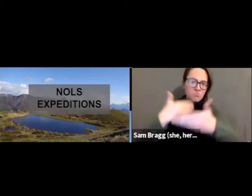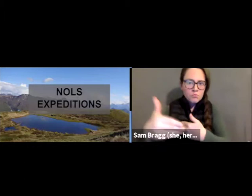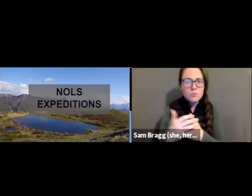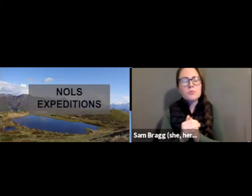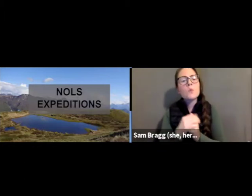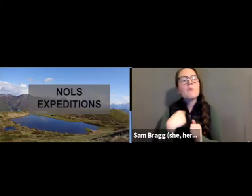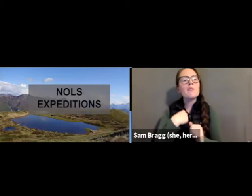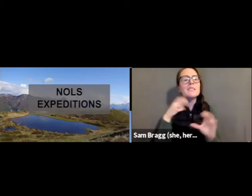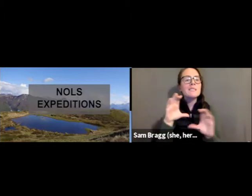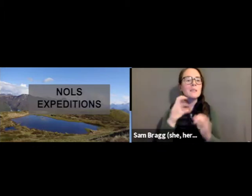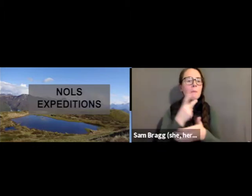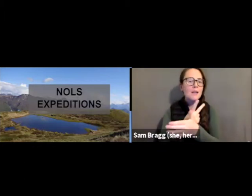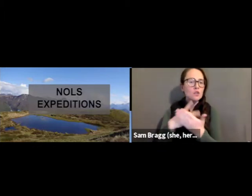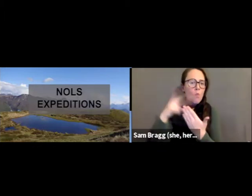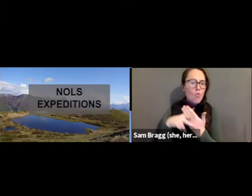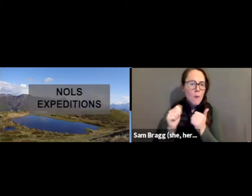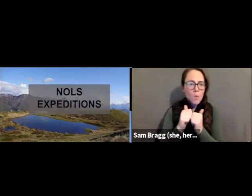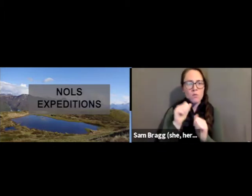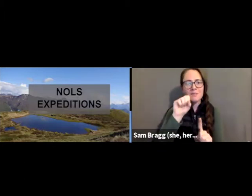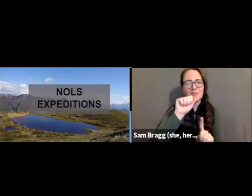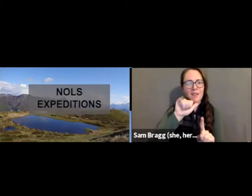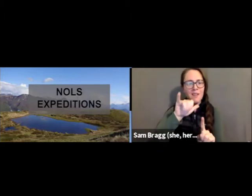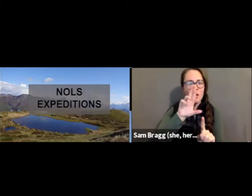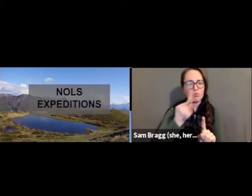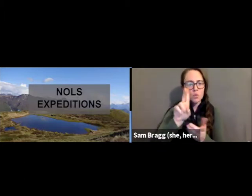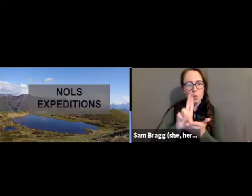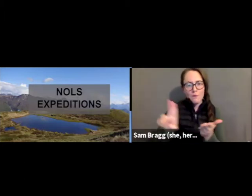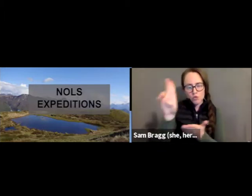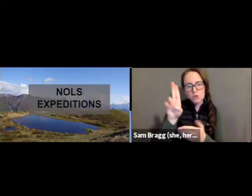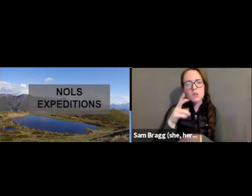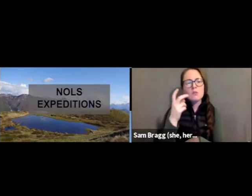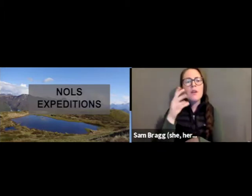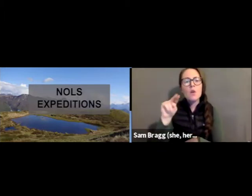you a little bit of a background before I jump into it. I did a master's program with Saybrook